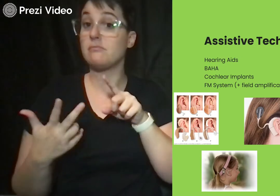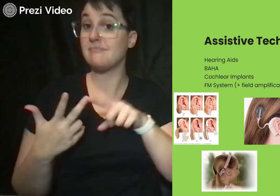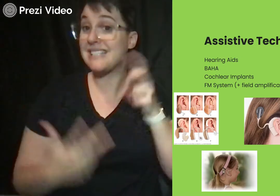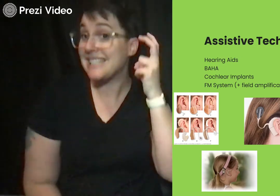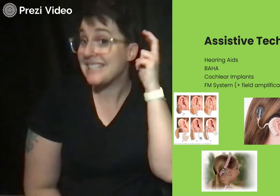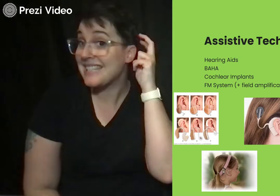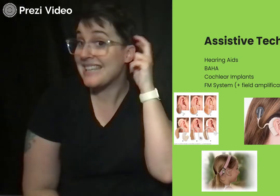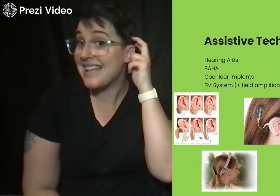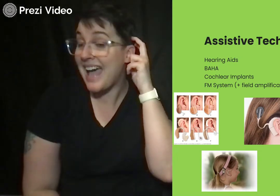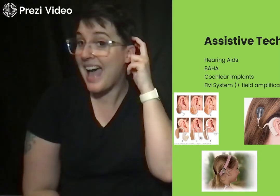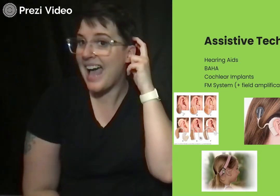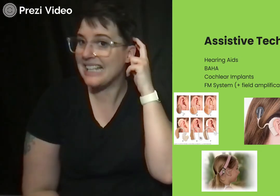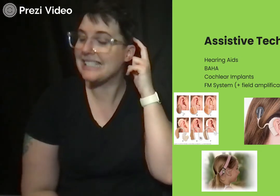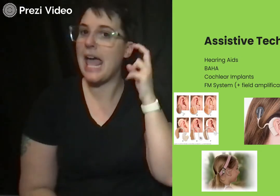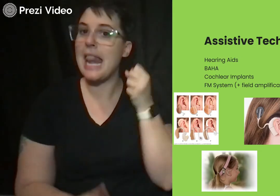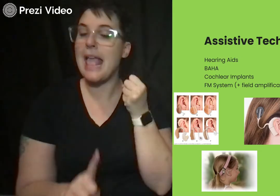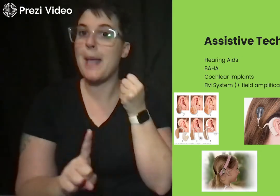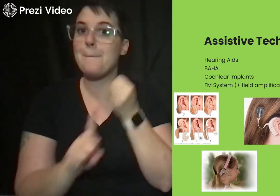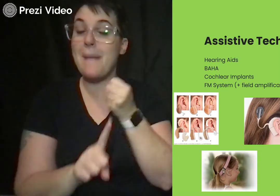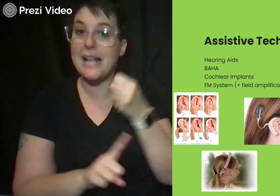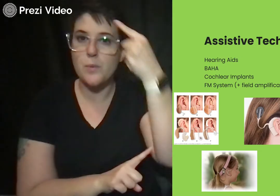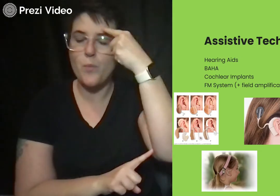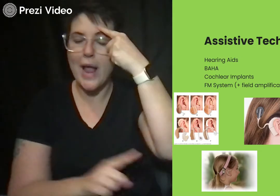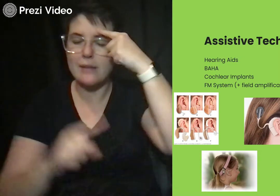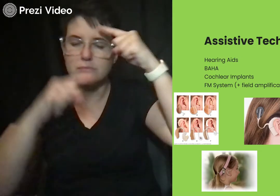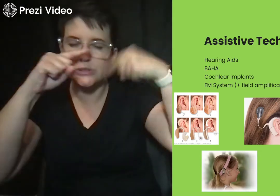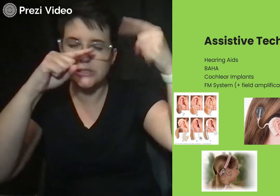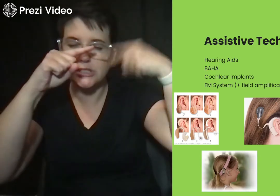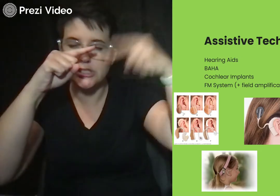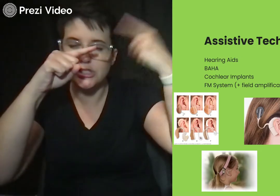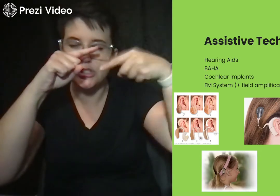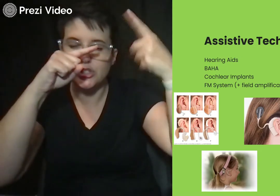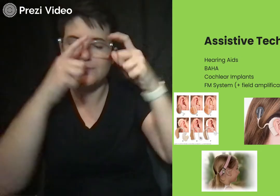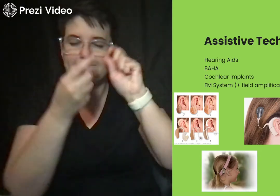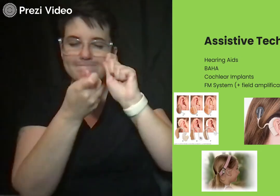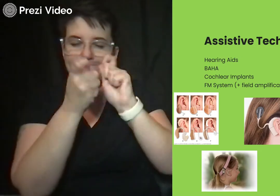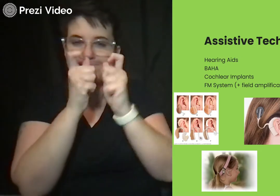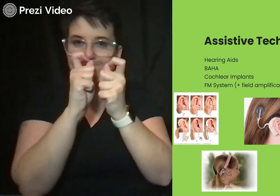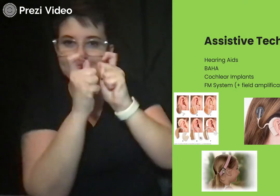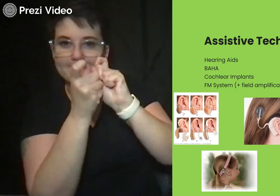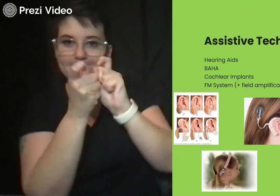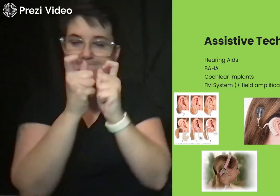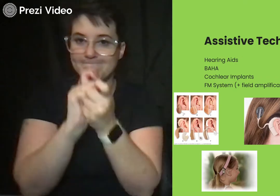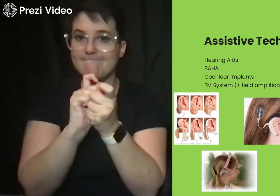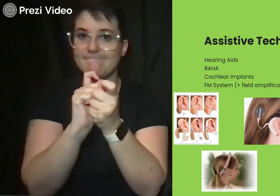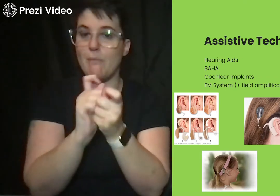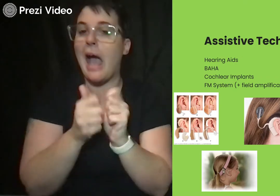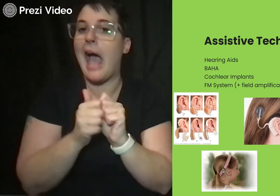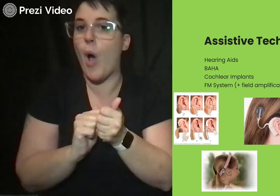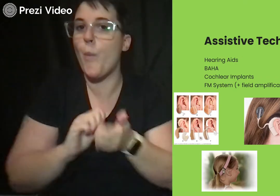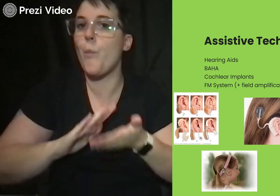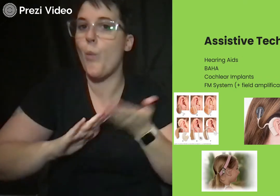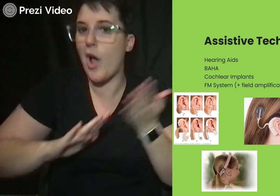Whereas cochlear implants changes the way the brain processes auditory information